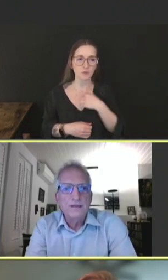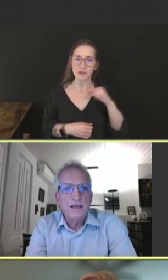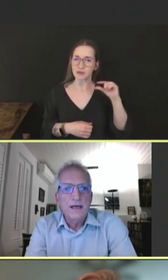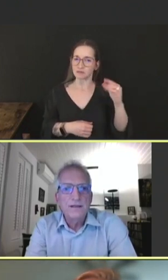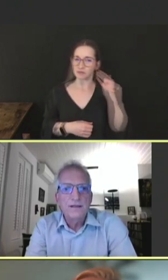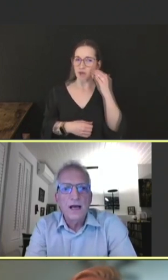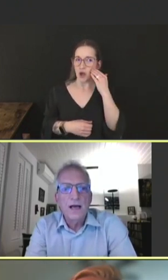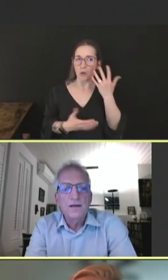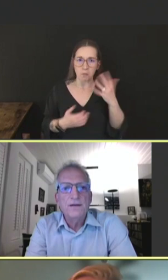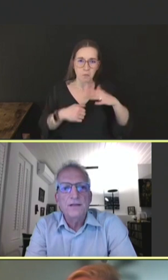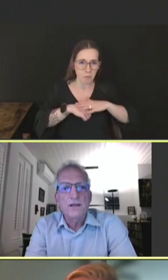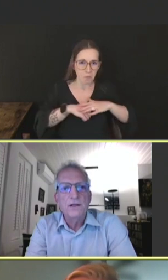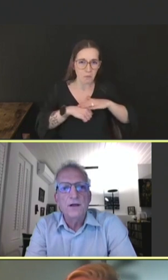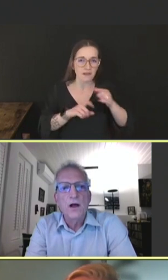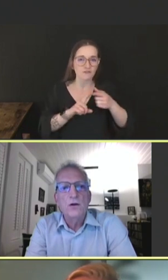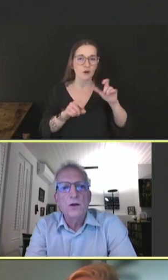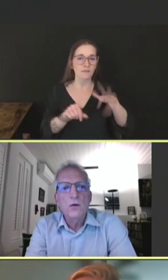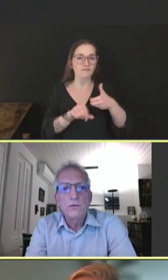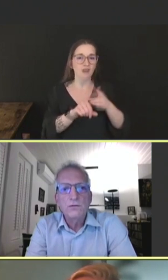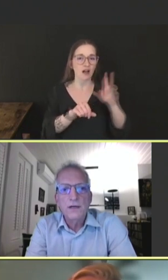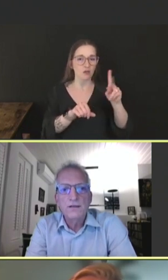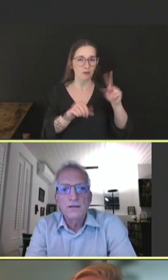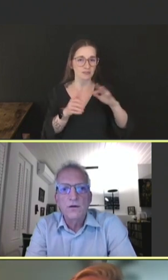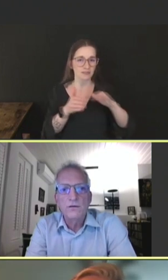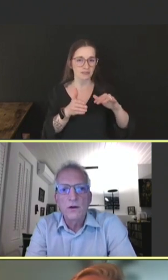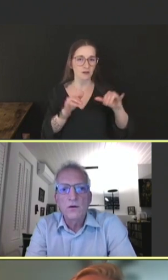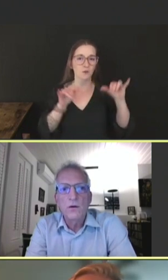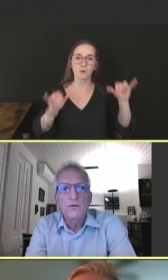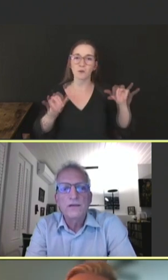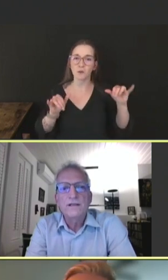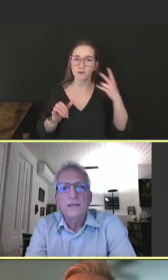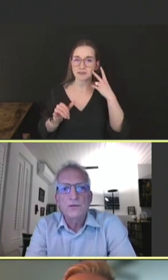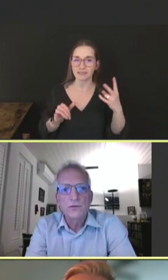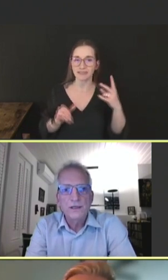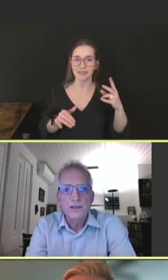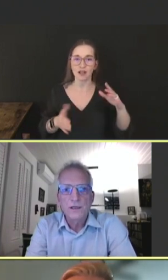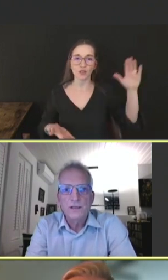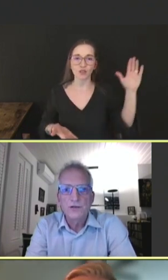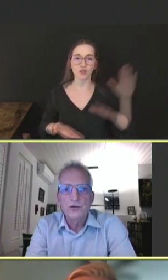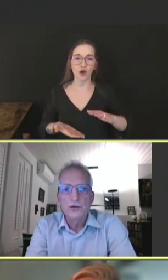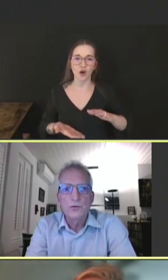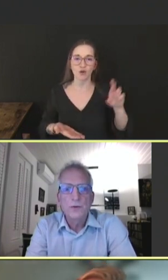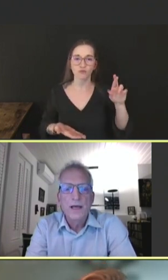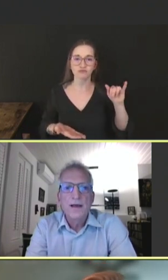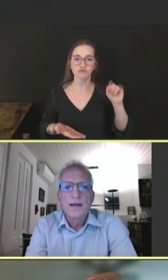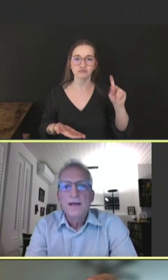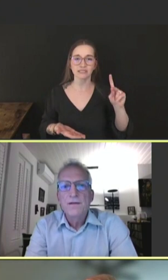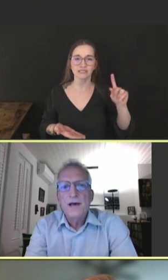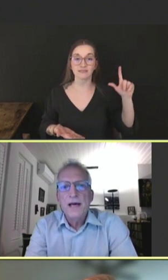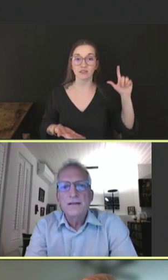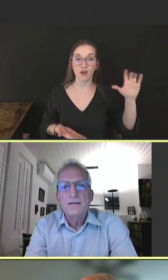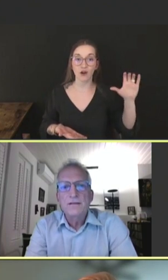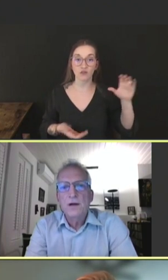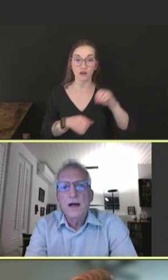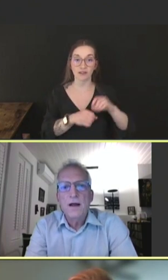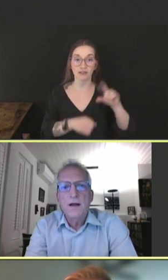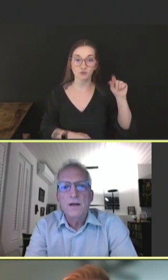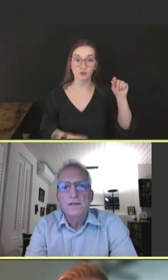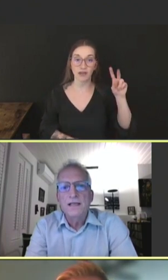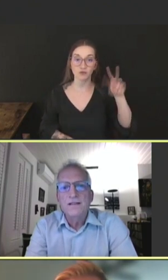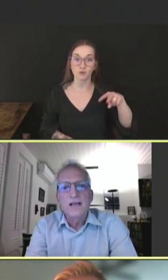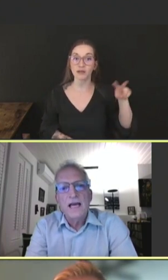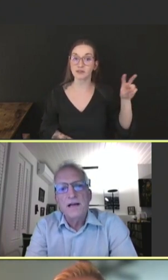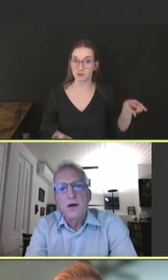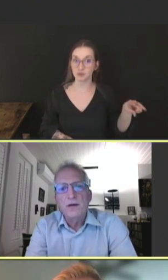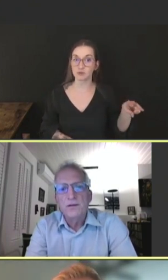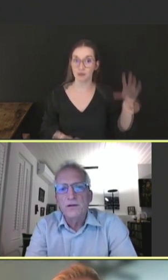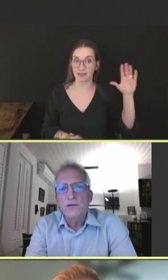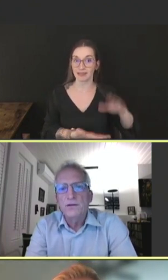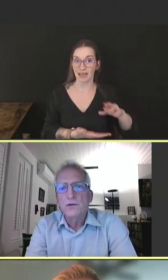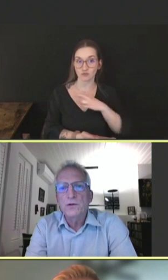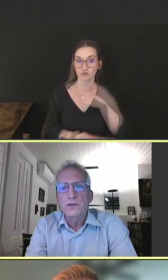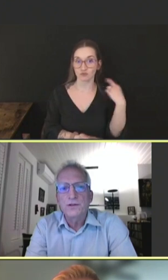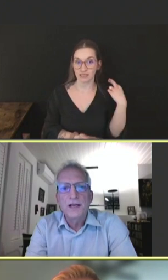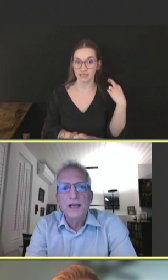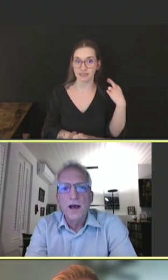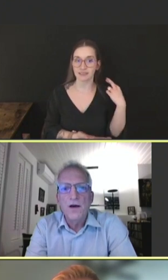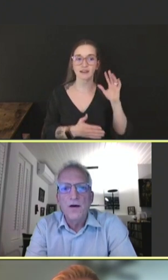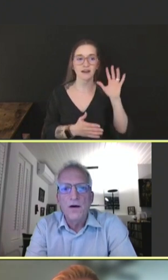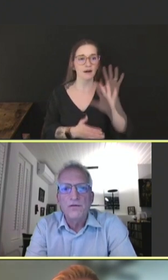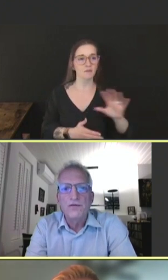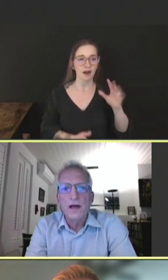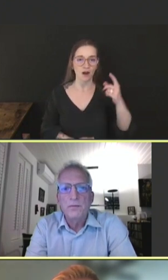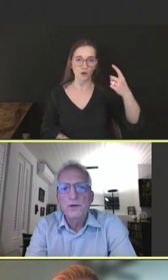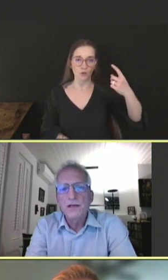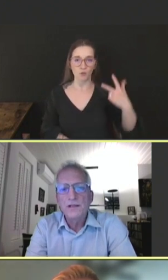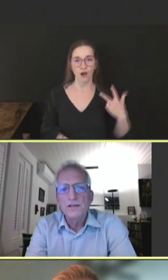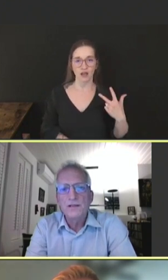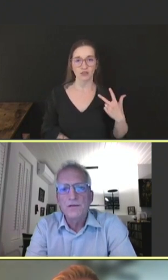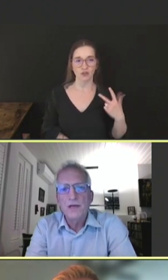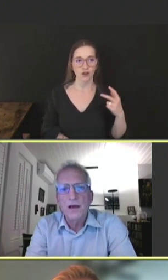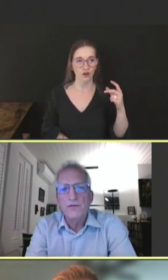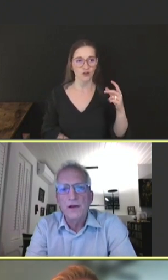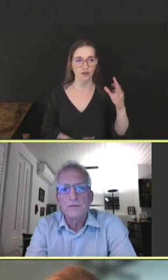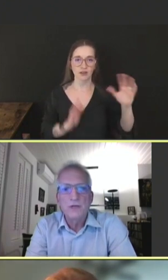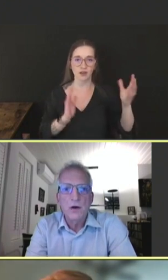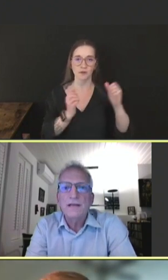is that there is a lower risk of Long-COVID in 2022 that is at about a third of previous, you